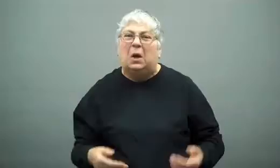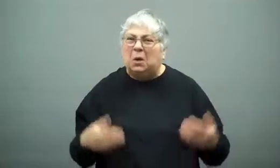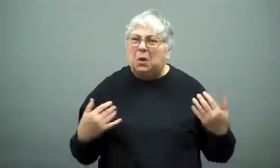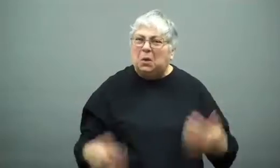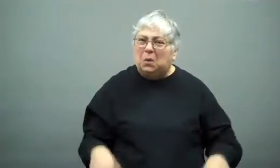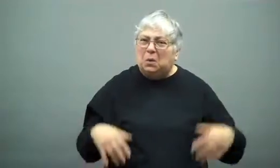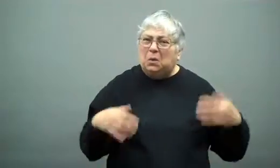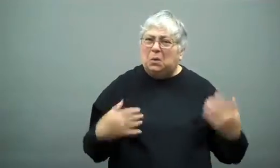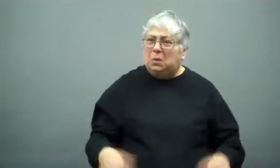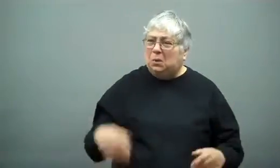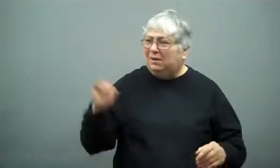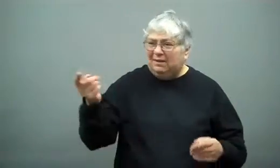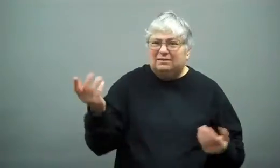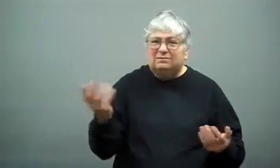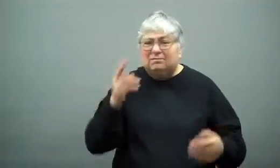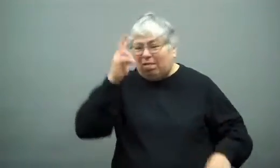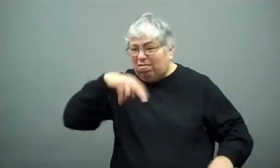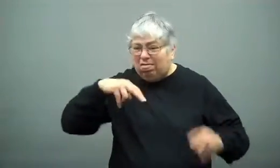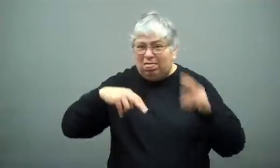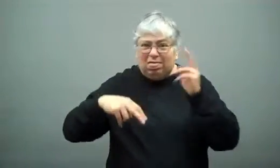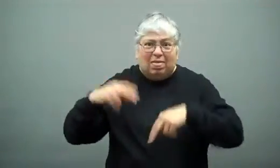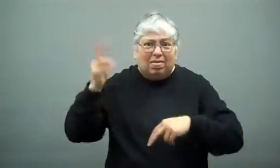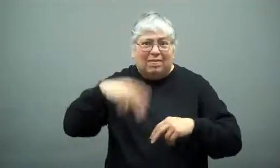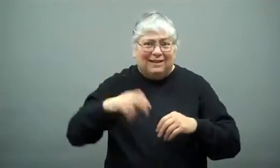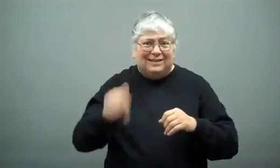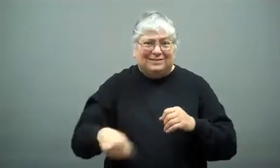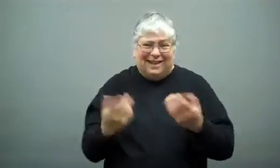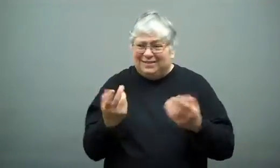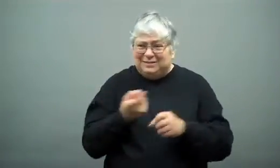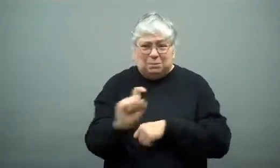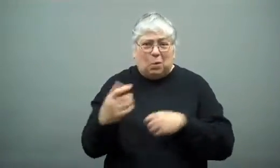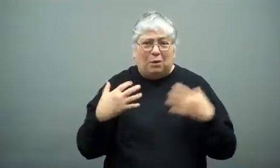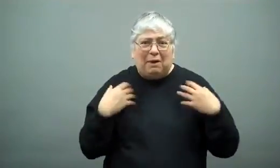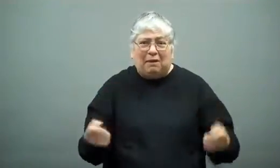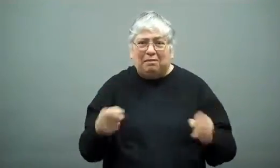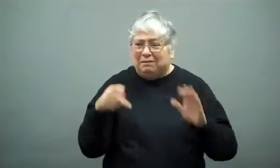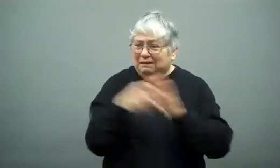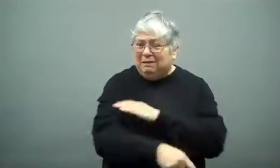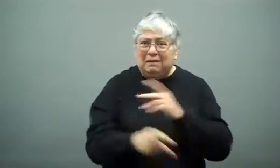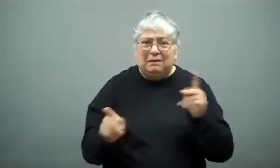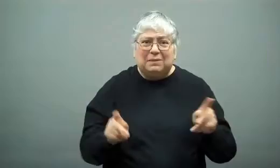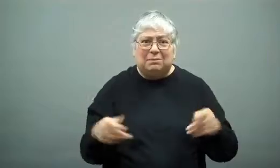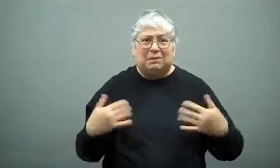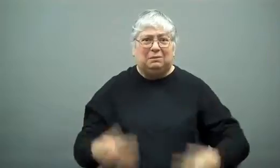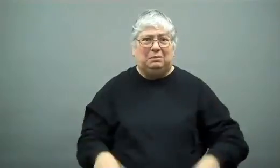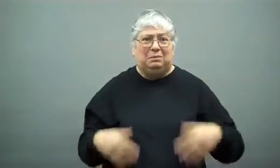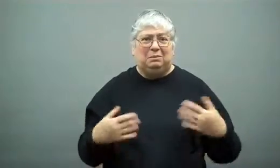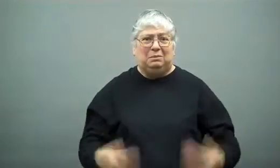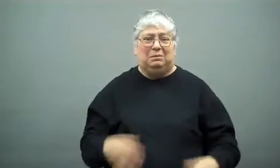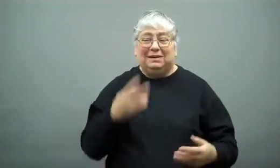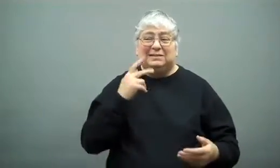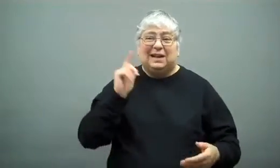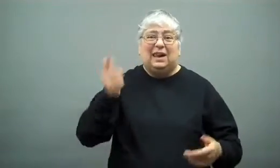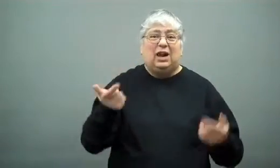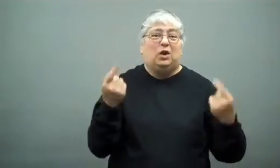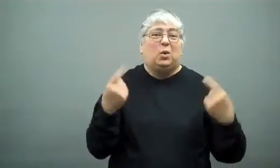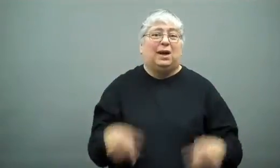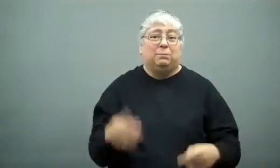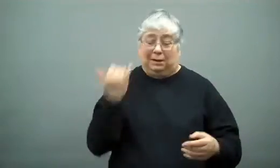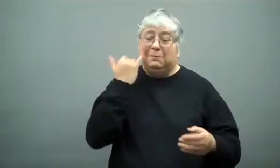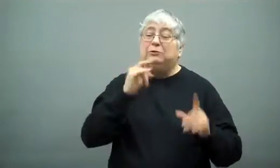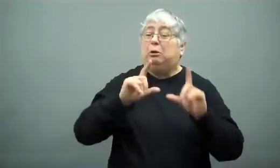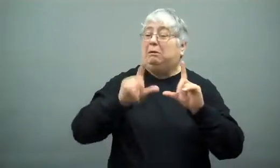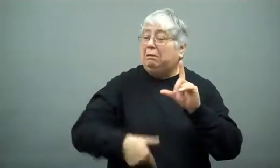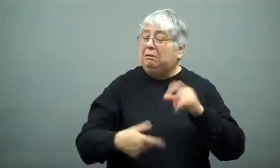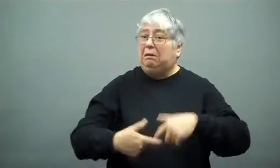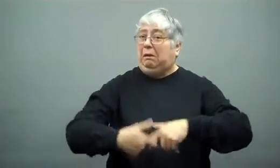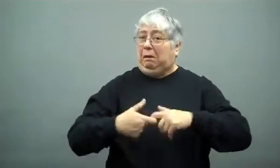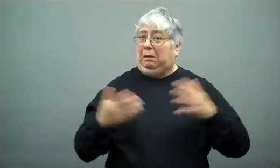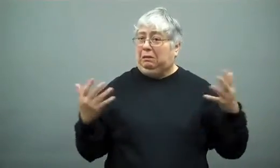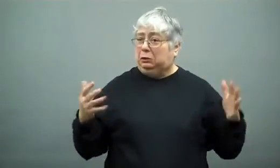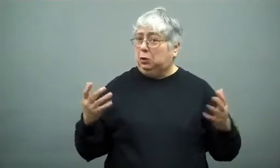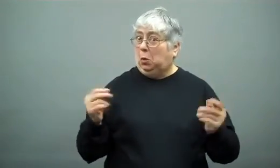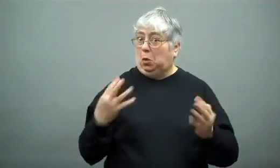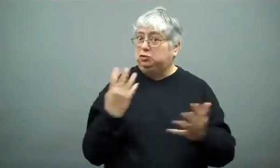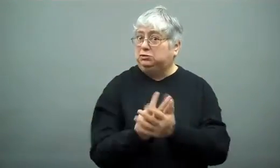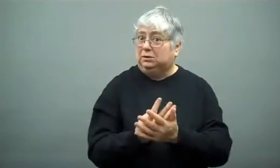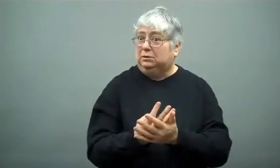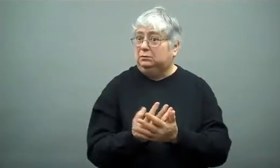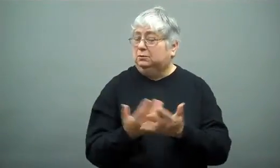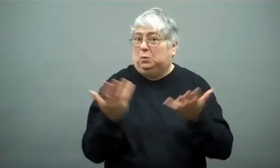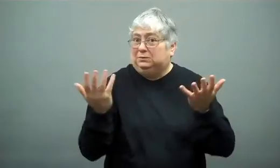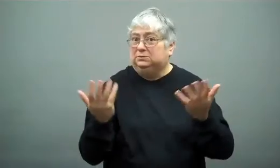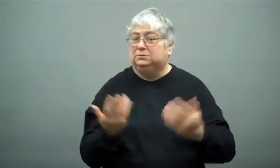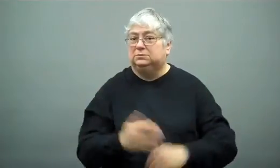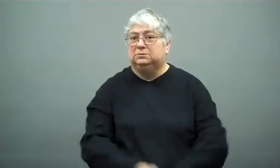This sanitary laxness in the office could ruin the health of many and kill people.